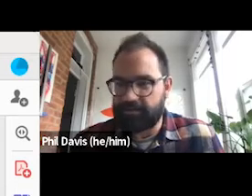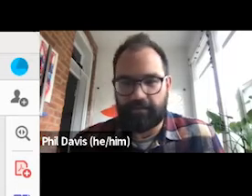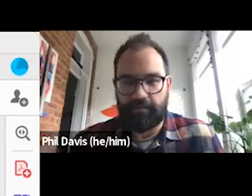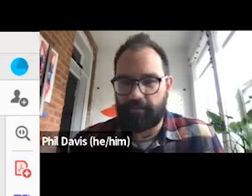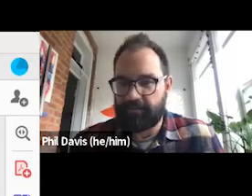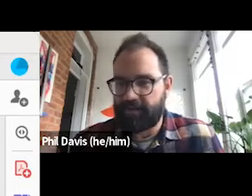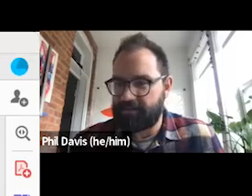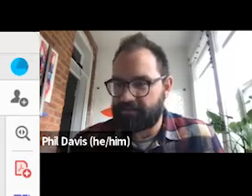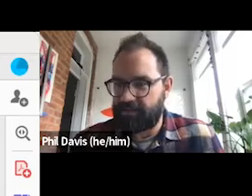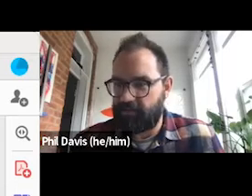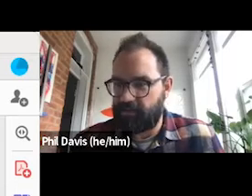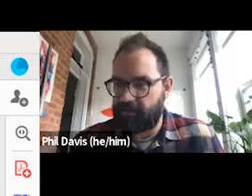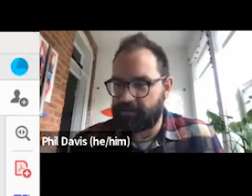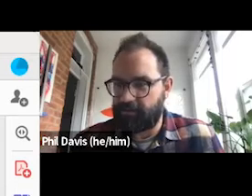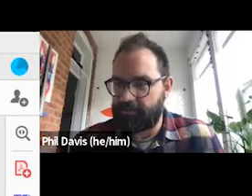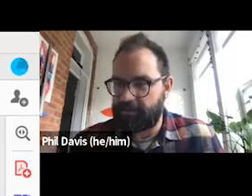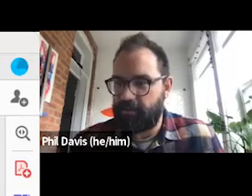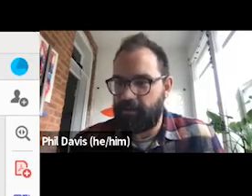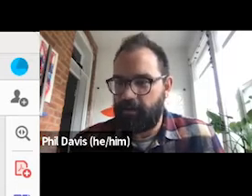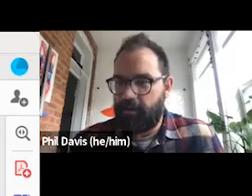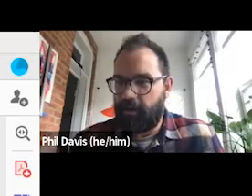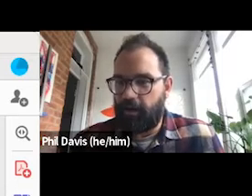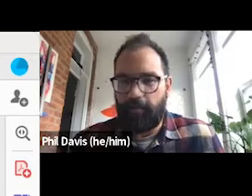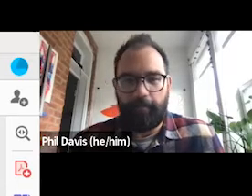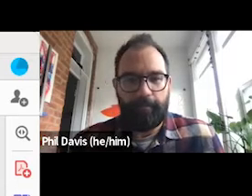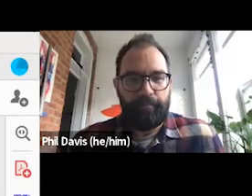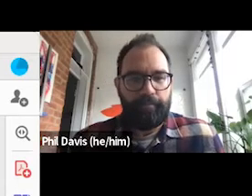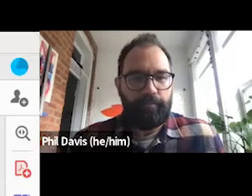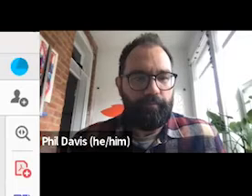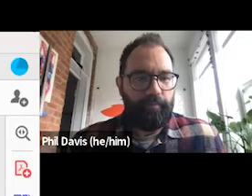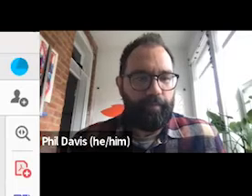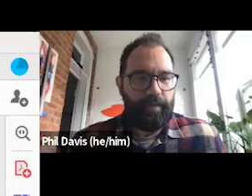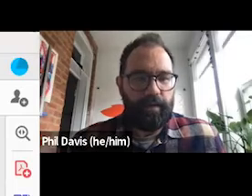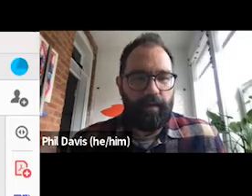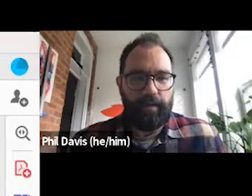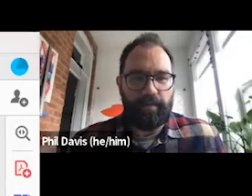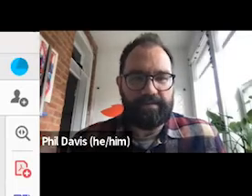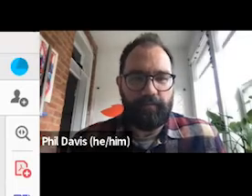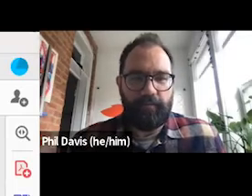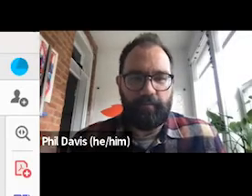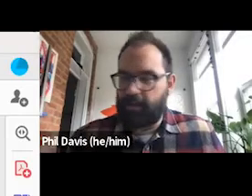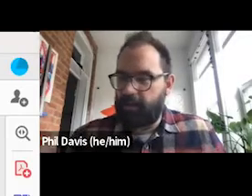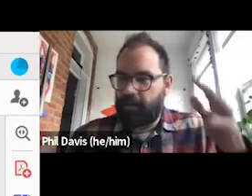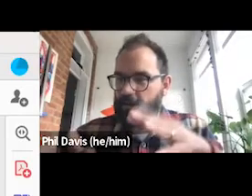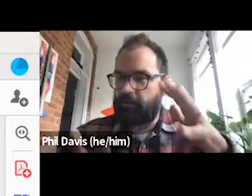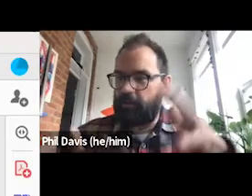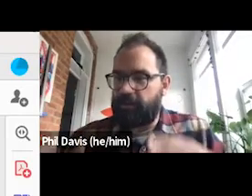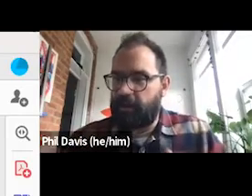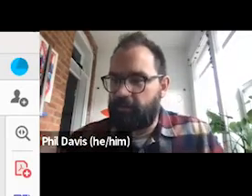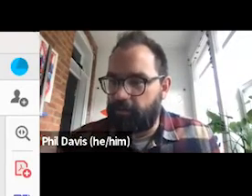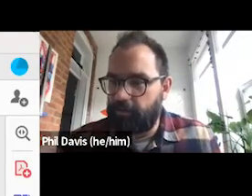the little sections that give the description. But, you know, some of it might get lumped together.